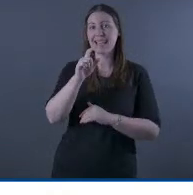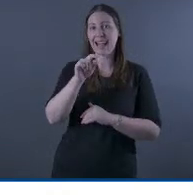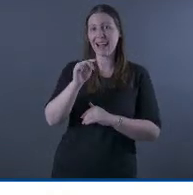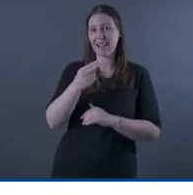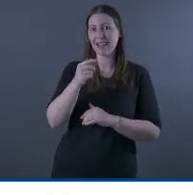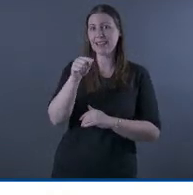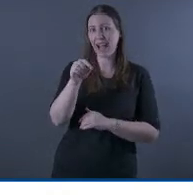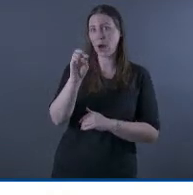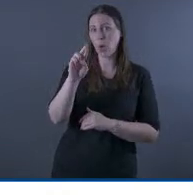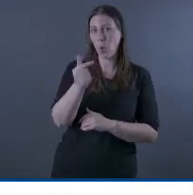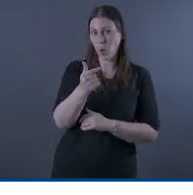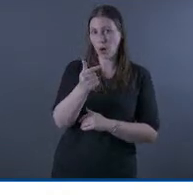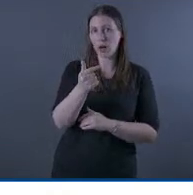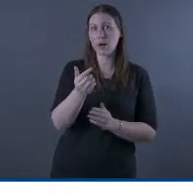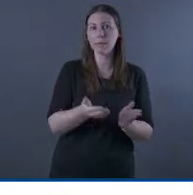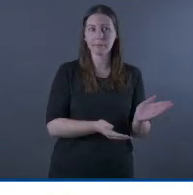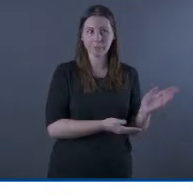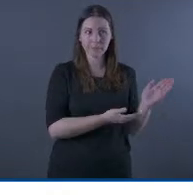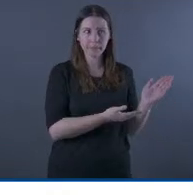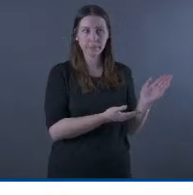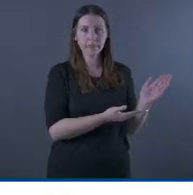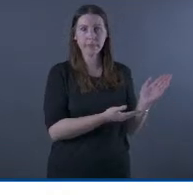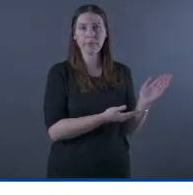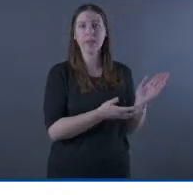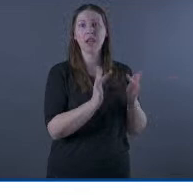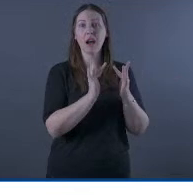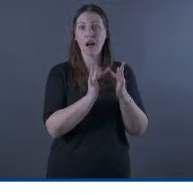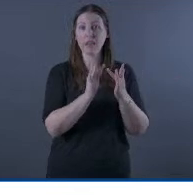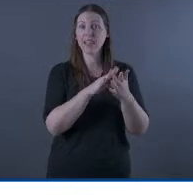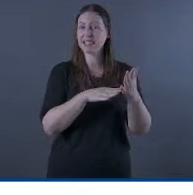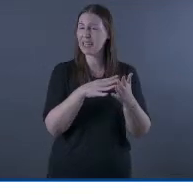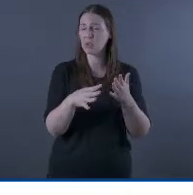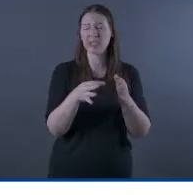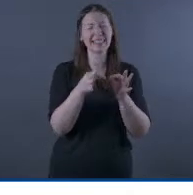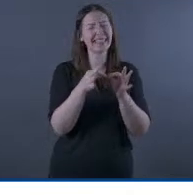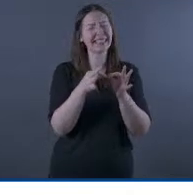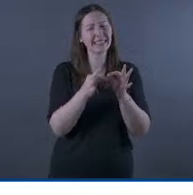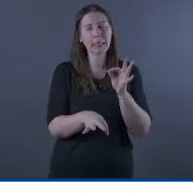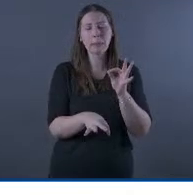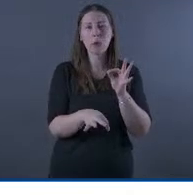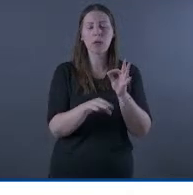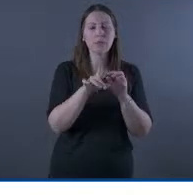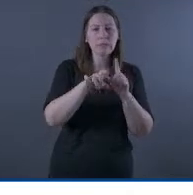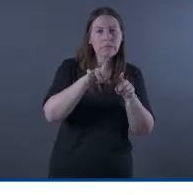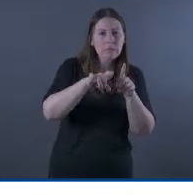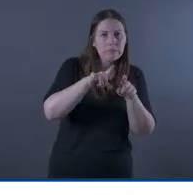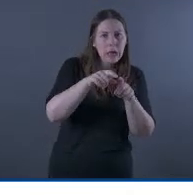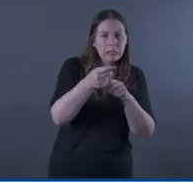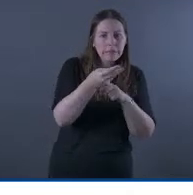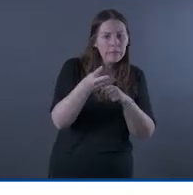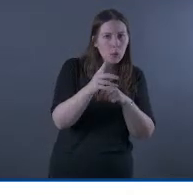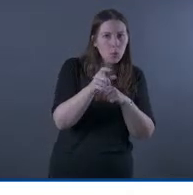It's actually quite easy. Ask a few questions to make sure that you're ready and that you're in the eligibility group